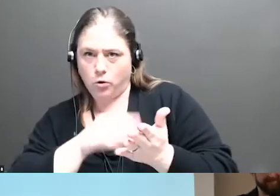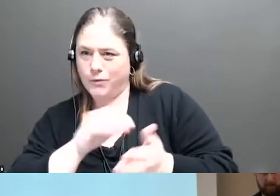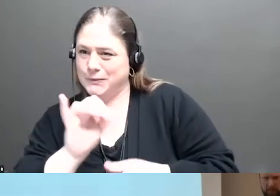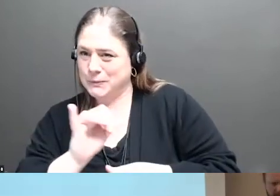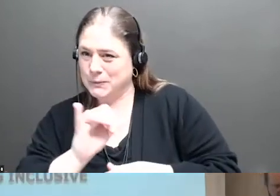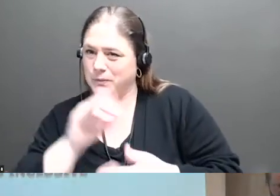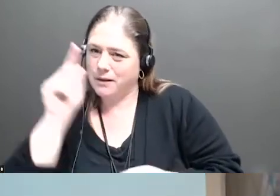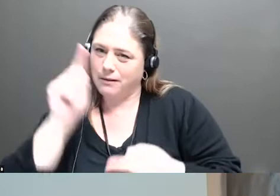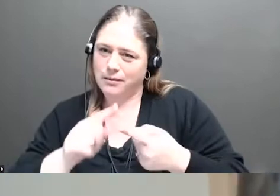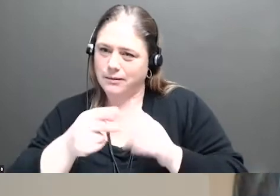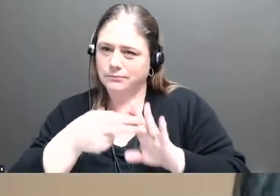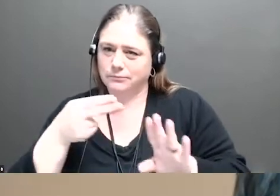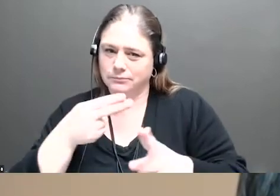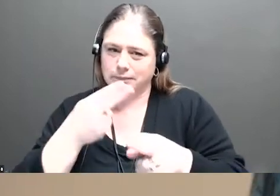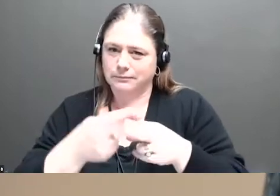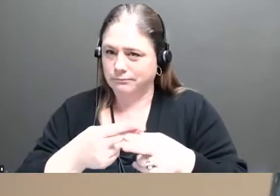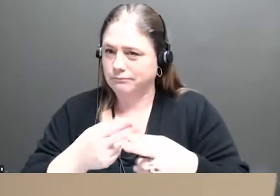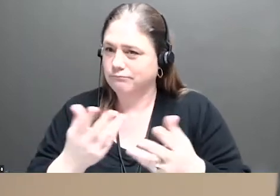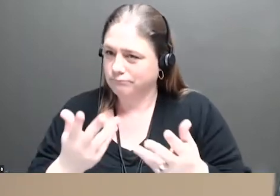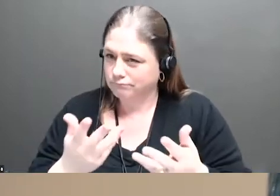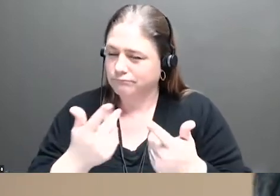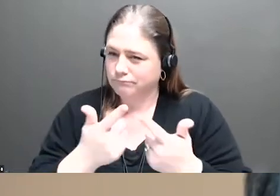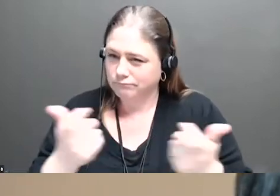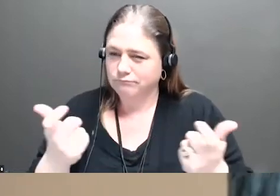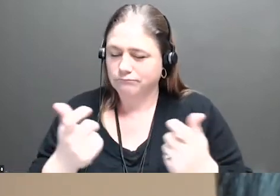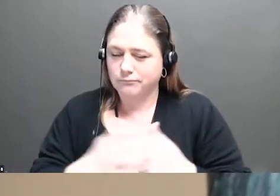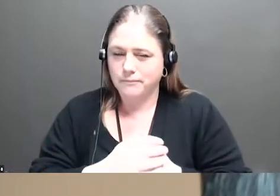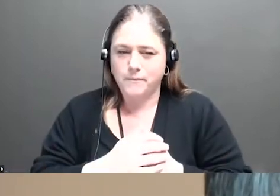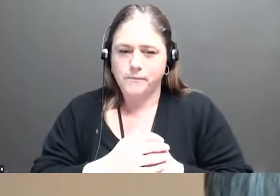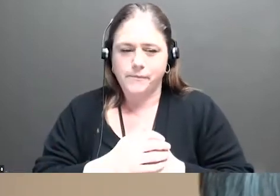Michael Nowina speaks into a microphone at the Disability Conference. So the biggest takeaway